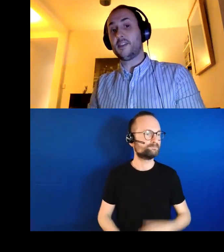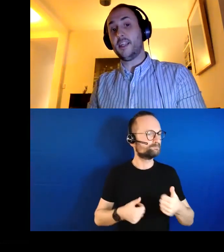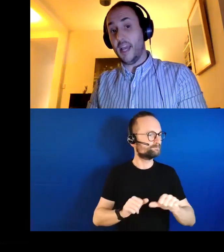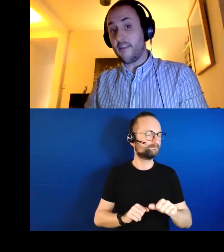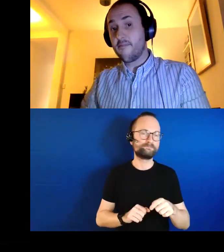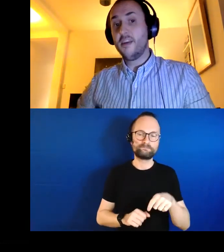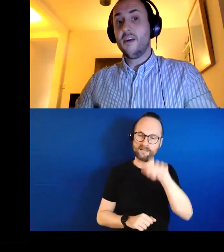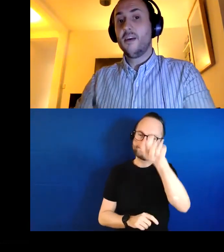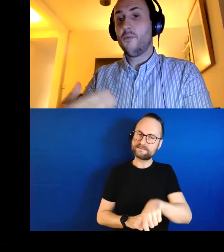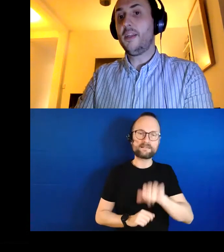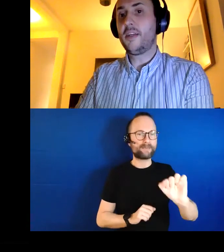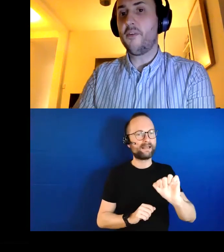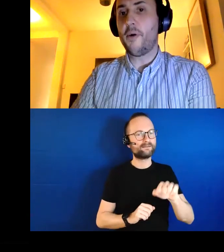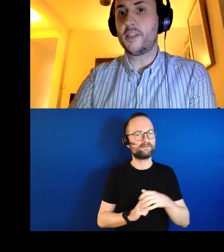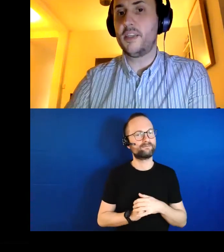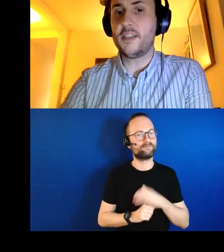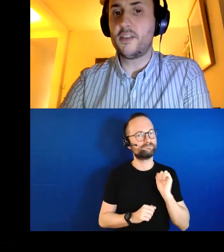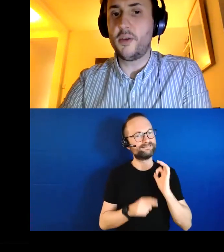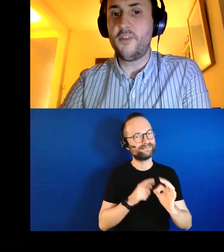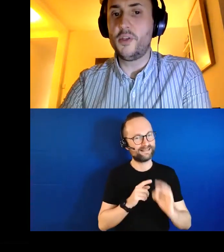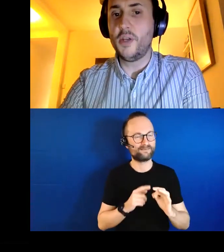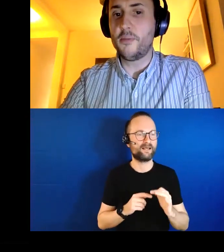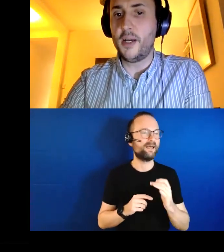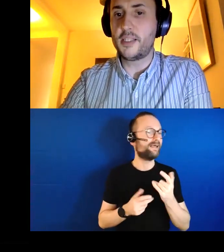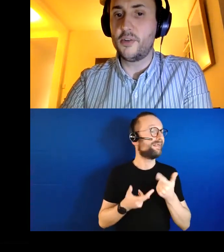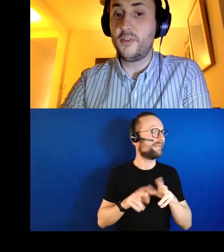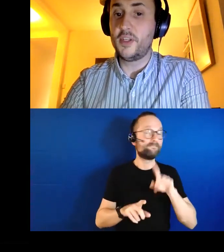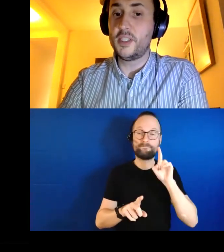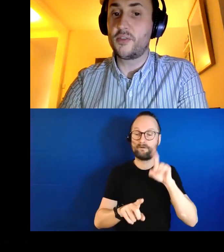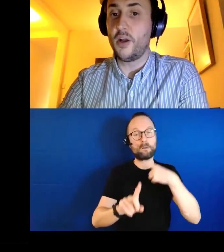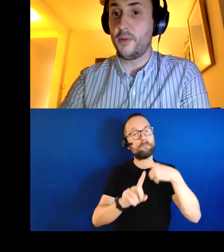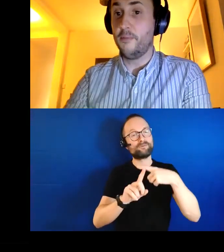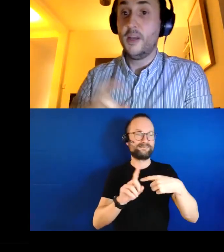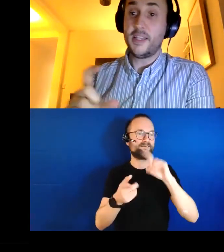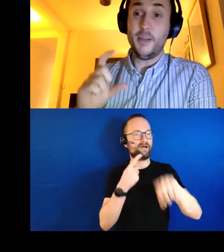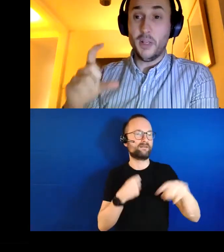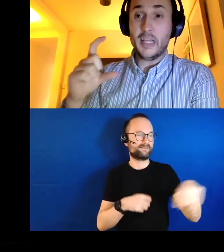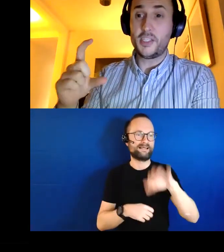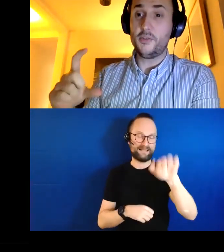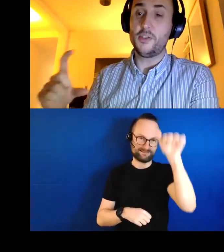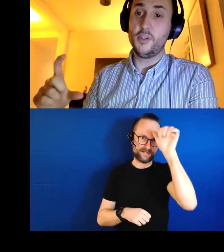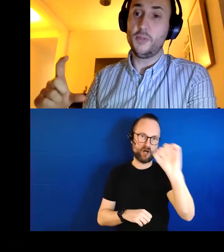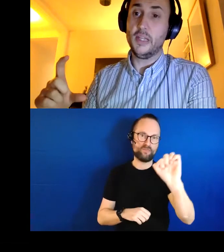If not tick not or don't know and that's not a problem, it will move you on to the next part.